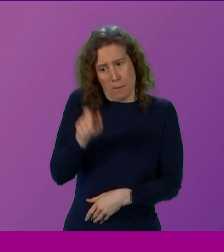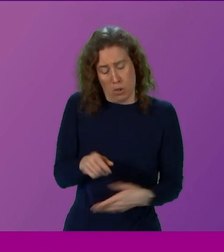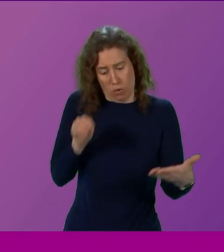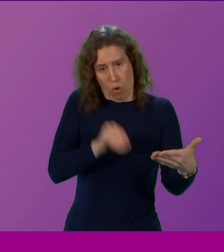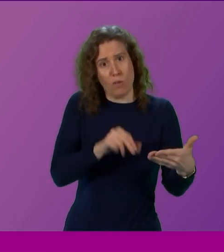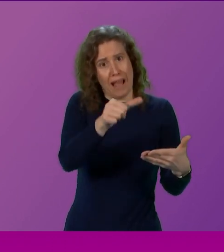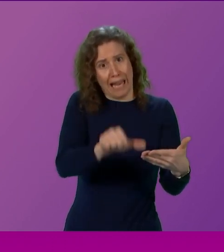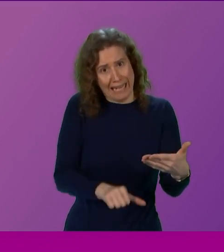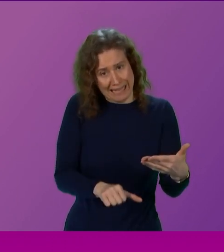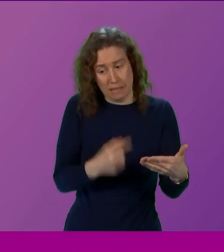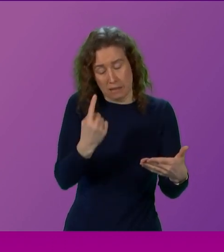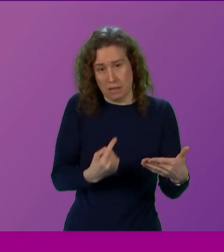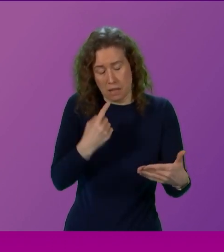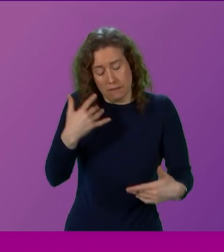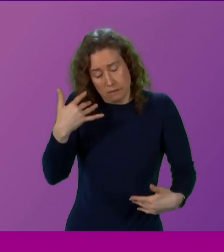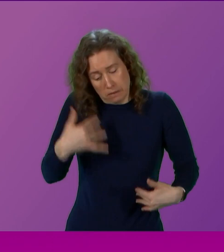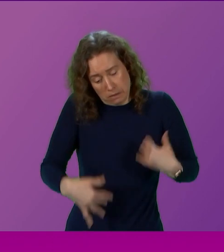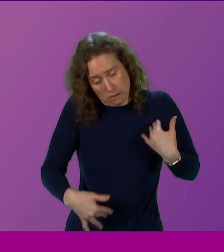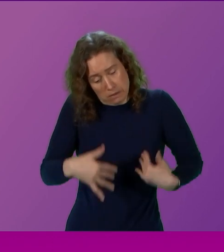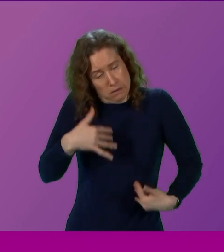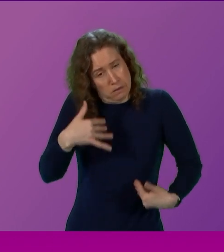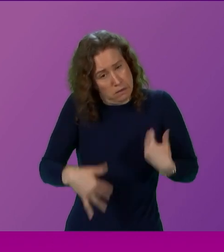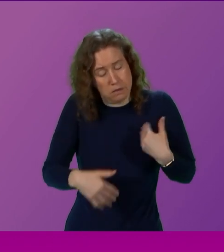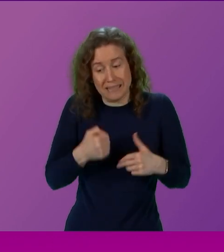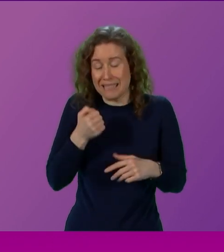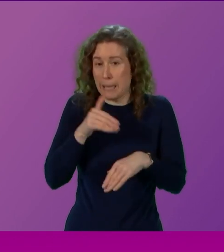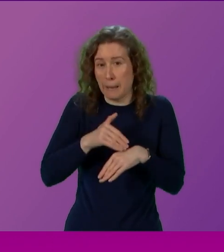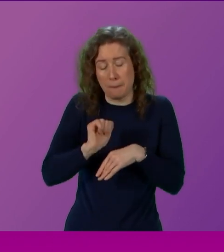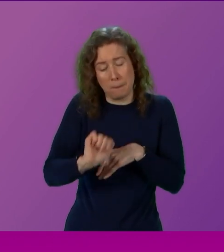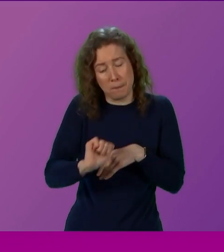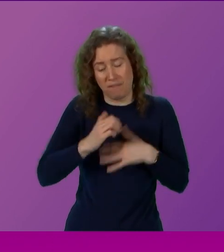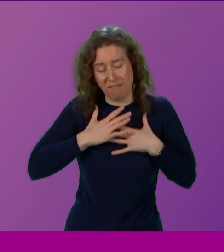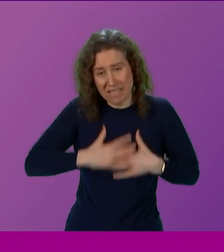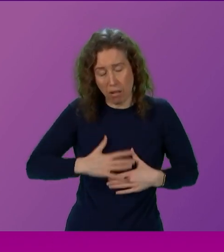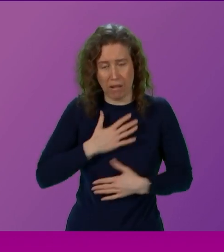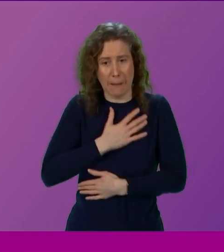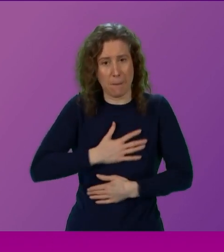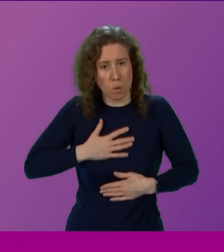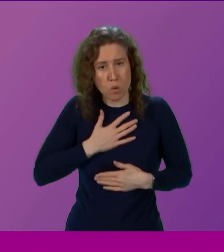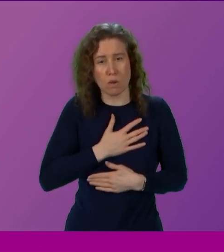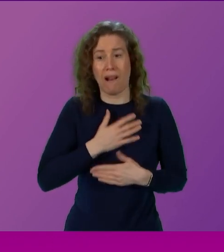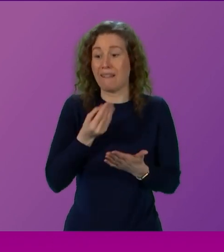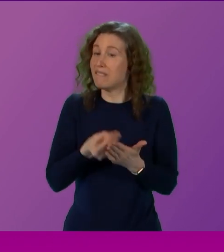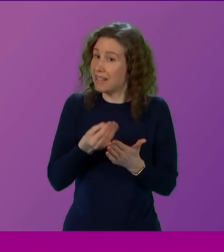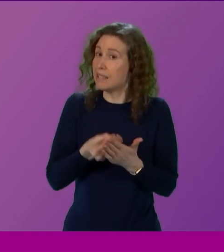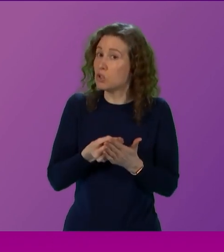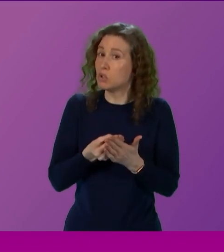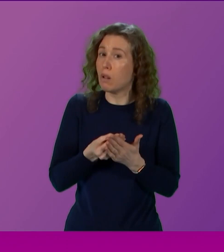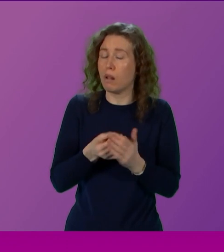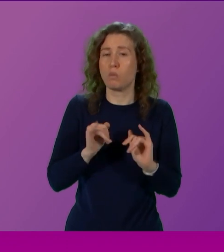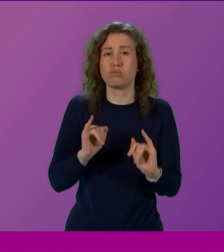who is in debilitating pain, and that is impacting her physically, emotionally and financially. No